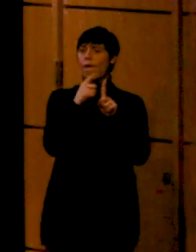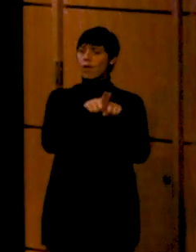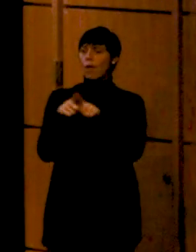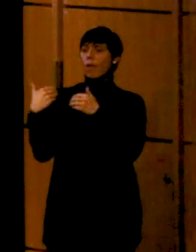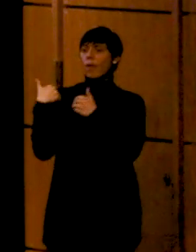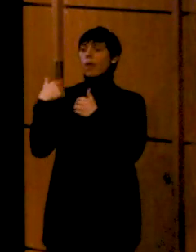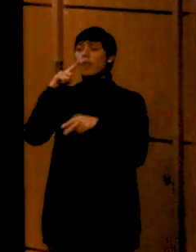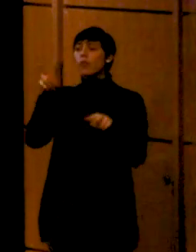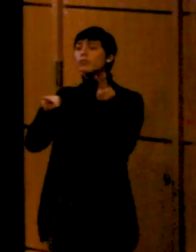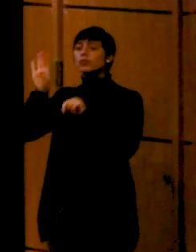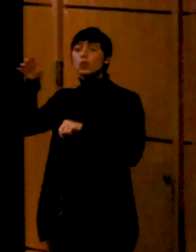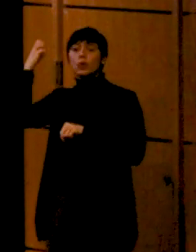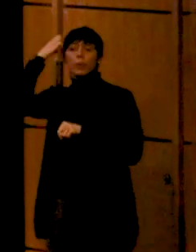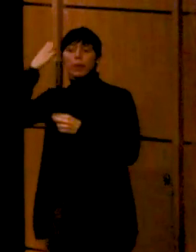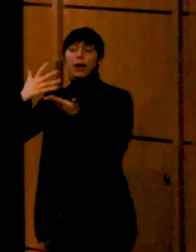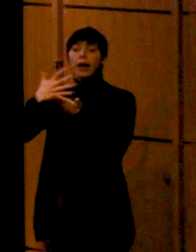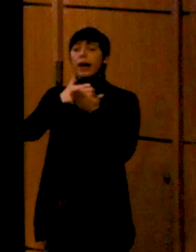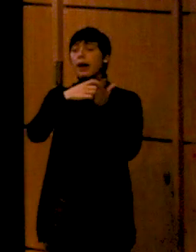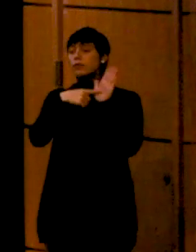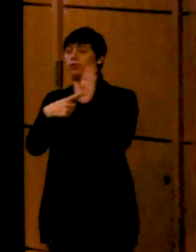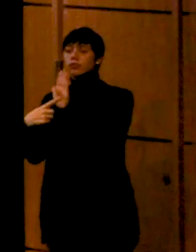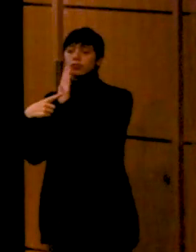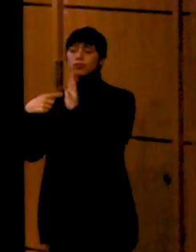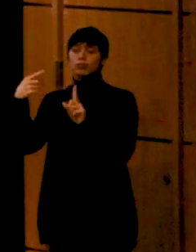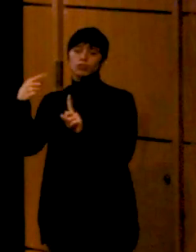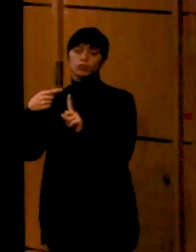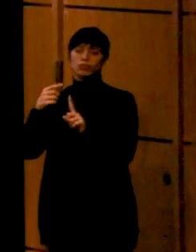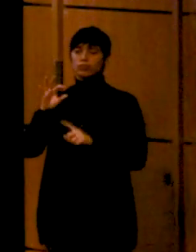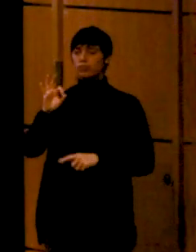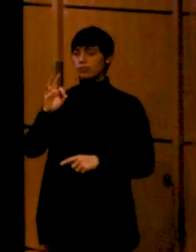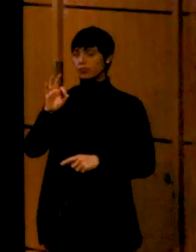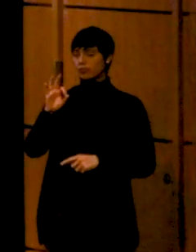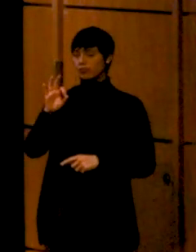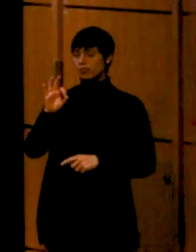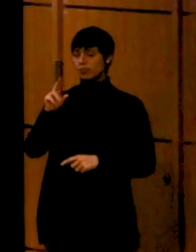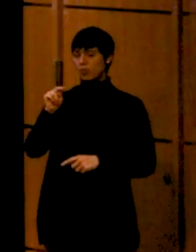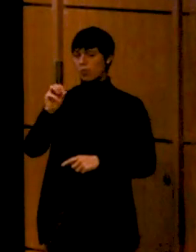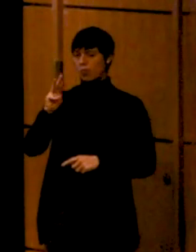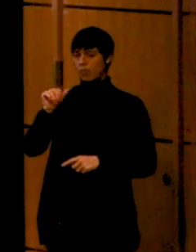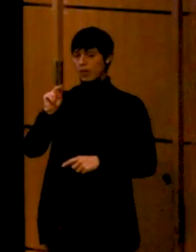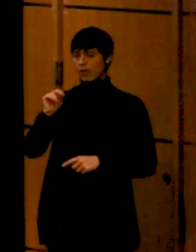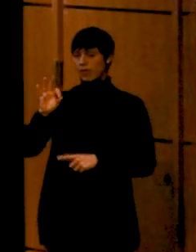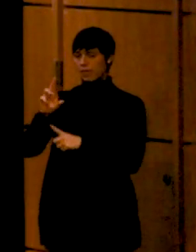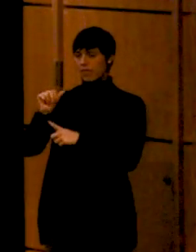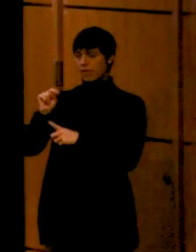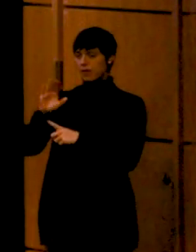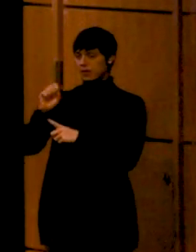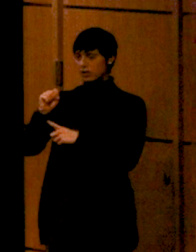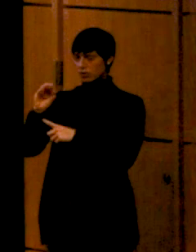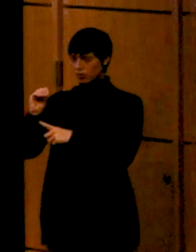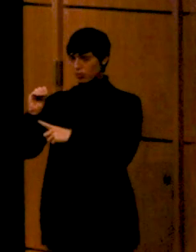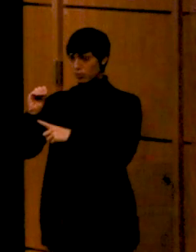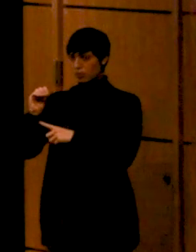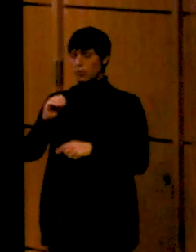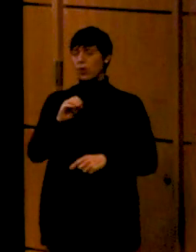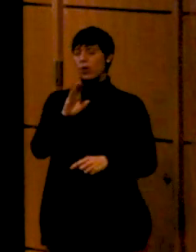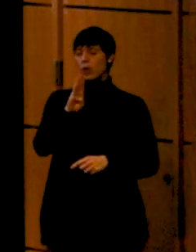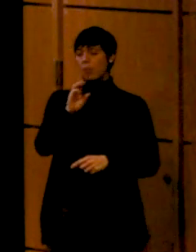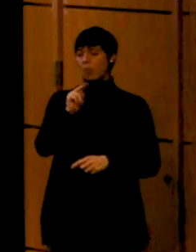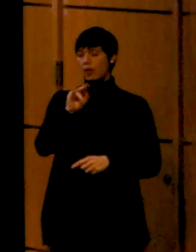Notably Francisco Fidanza's "Vesuvius Erupting", Giuseppe Bonito's "Il Femminiello", and Felipe